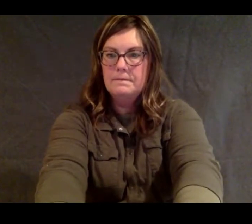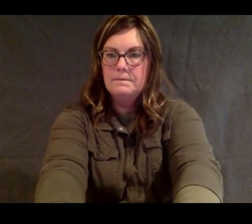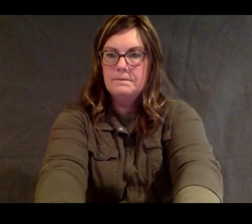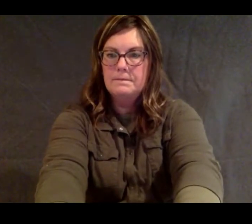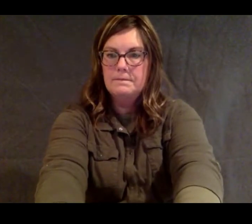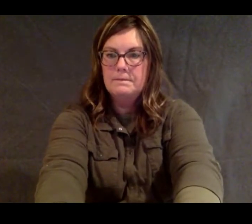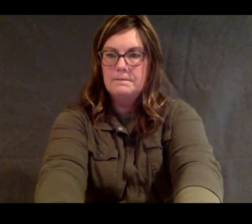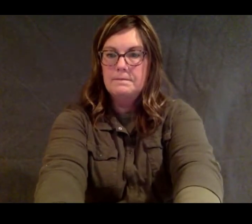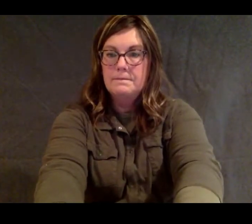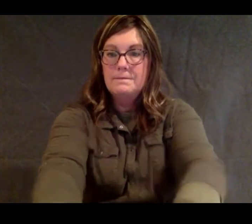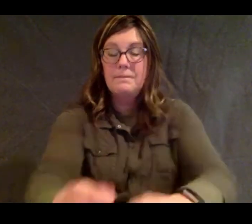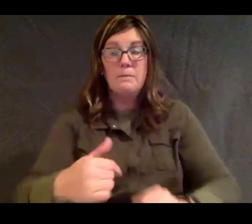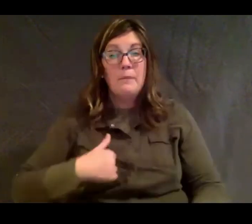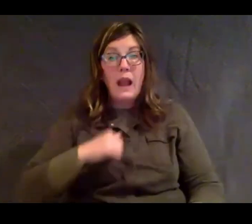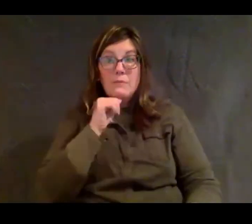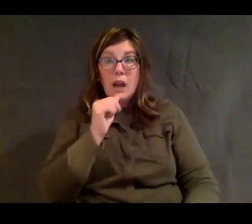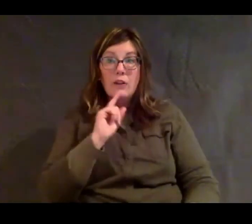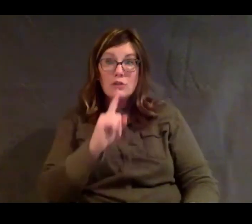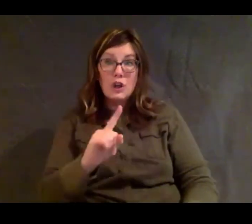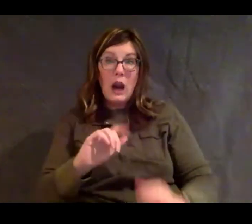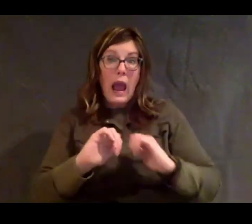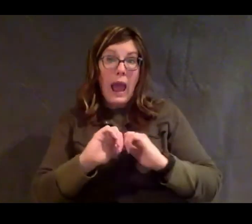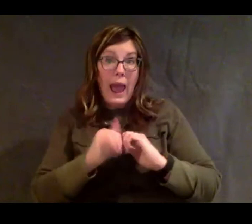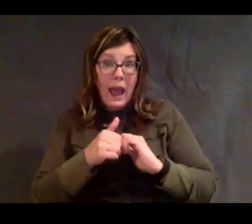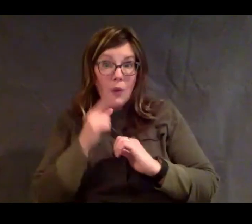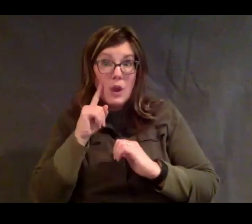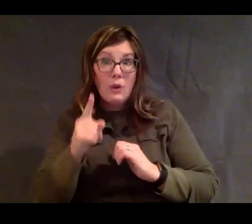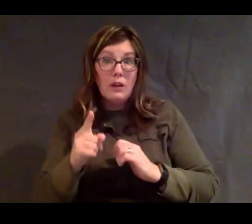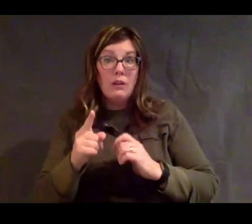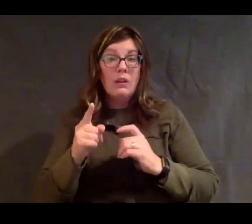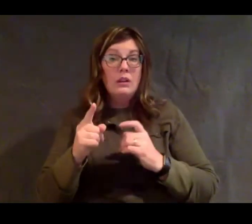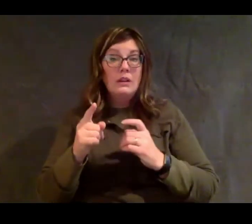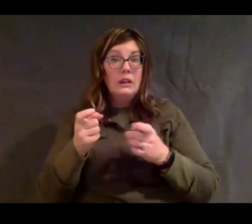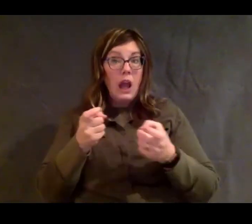i'm not sure how we're going to facilitate this but i'm seeing the chat so why don't we do this